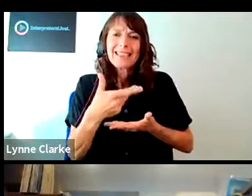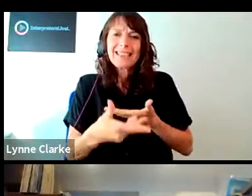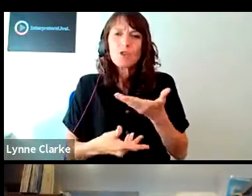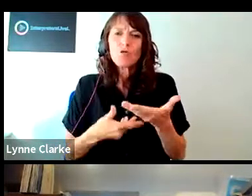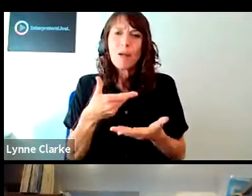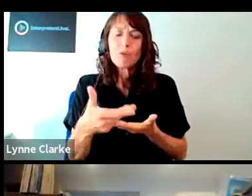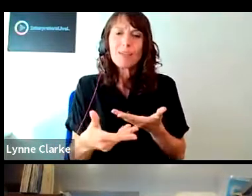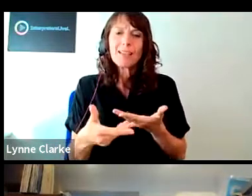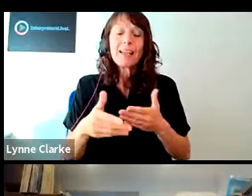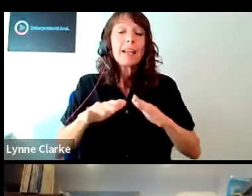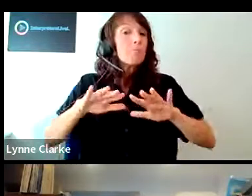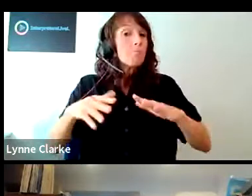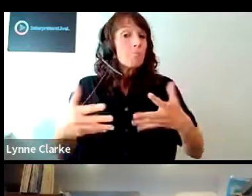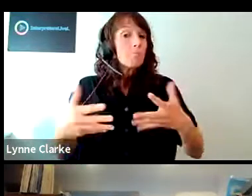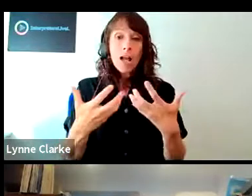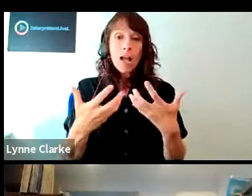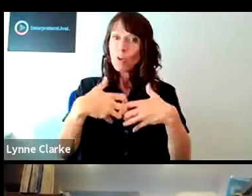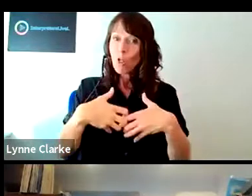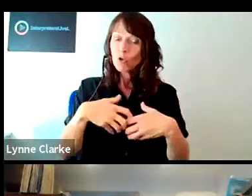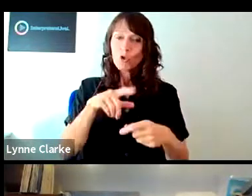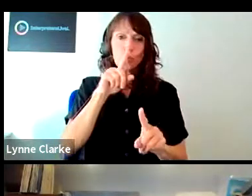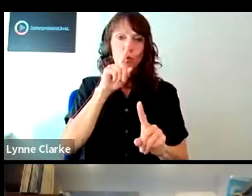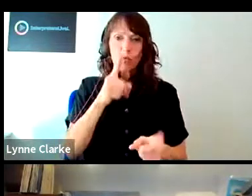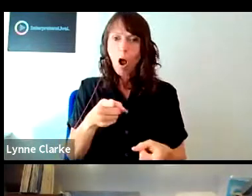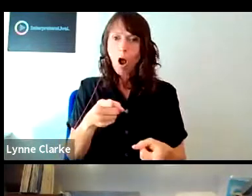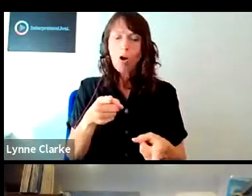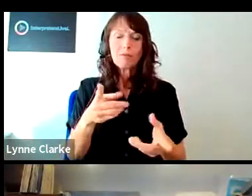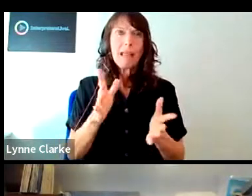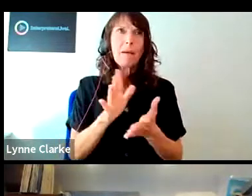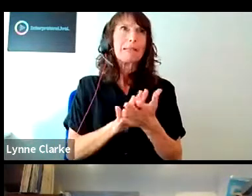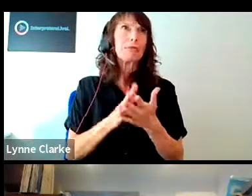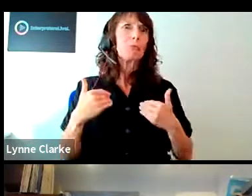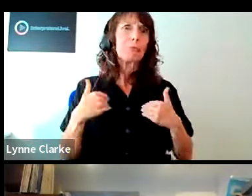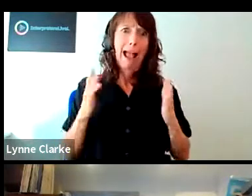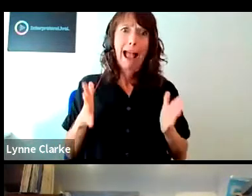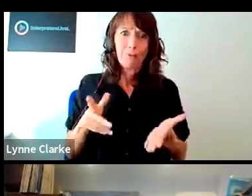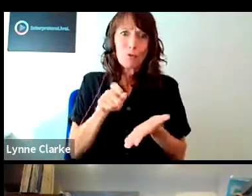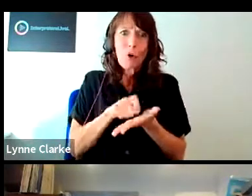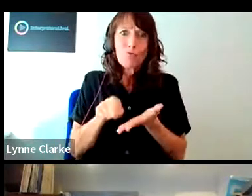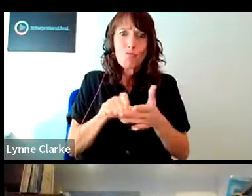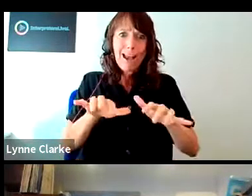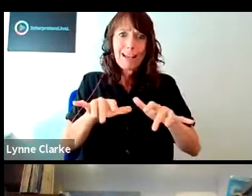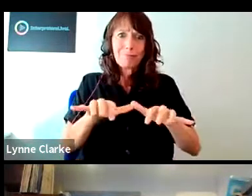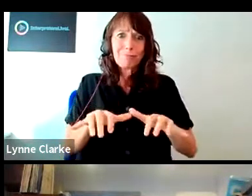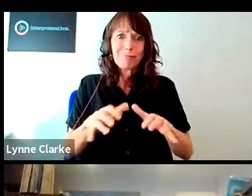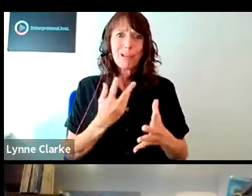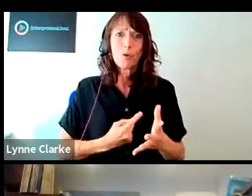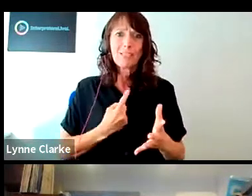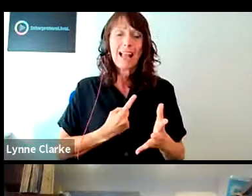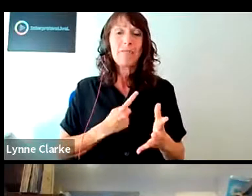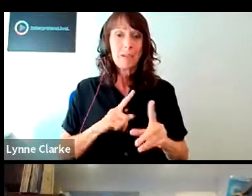that technology, you have to write it yourself. And it makes a big difference, especially with